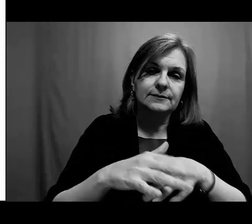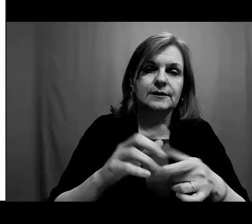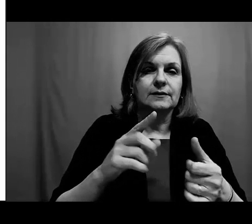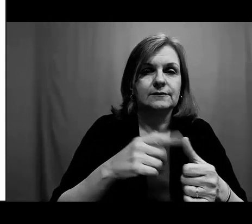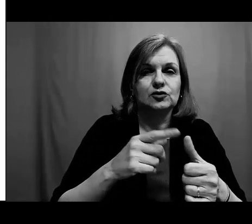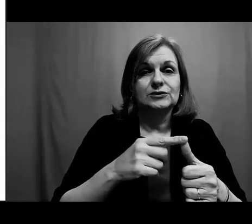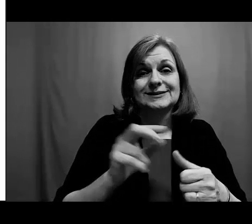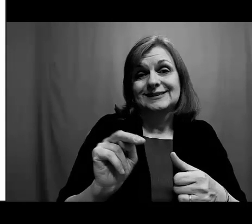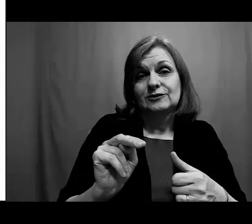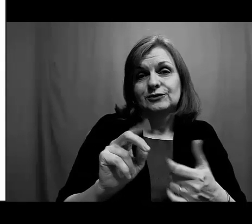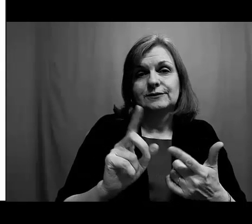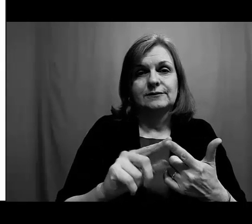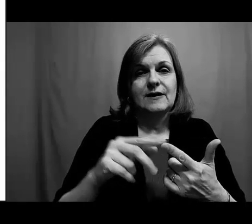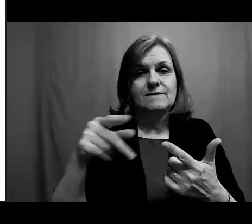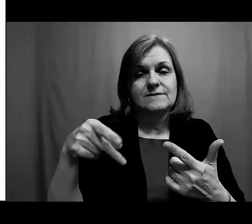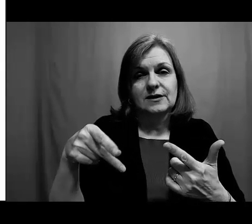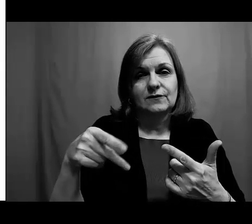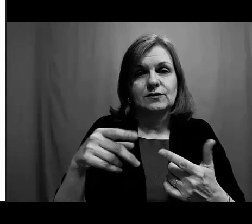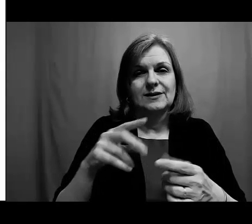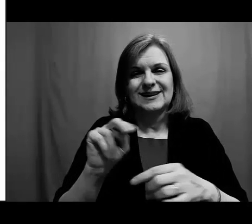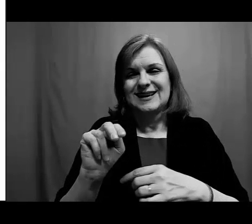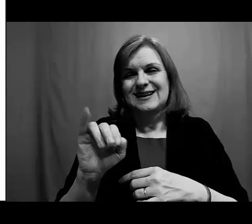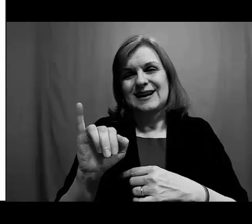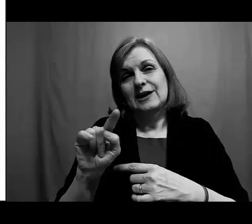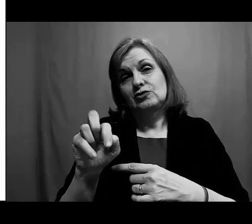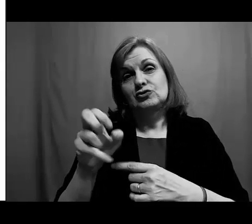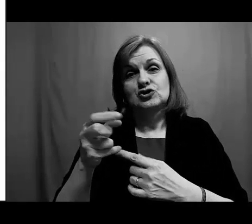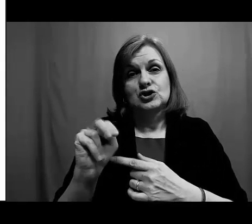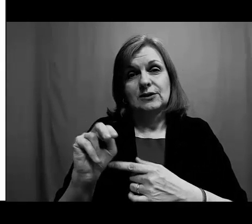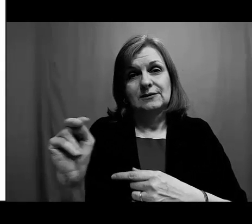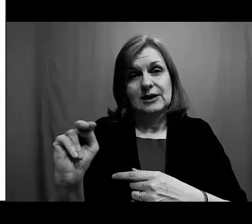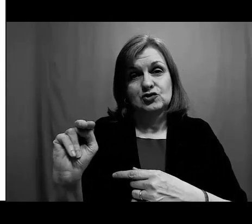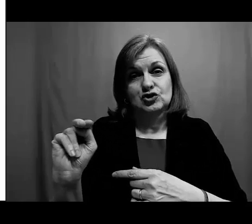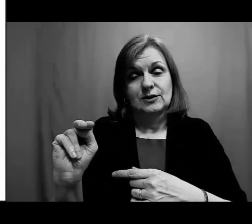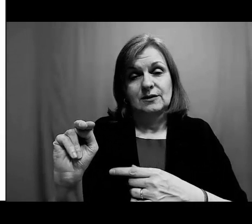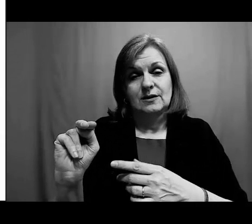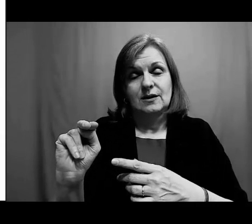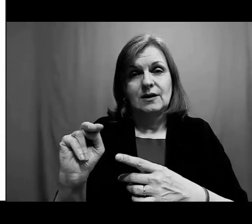nitrogen is the primary one we worry about -- phosphorus is another -- nitrogen we see